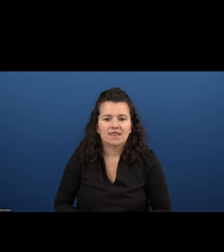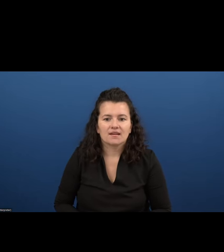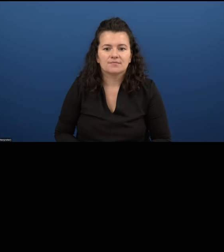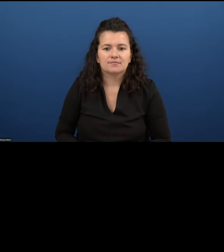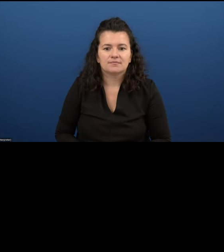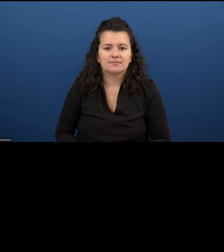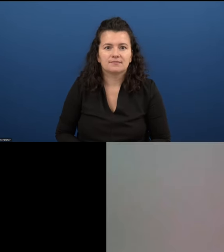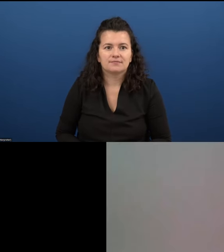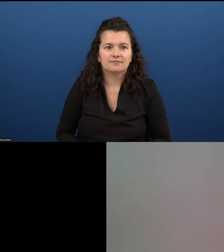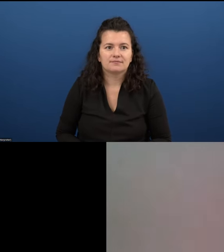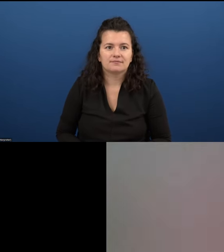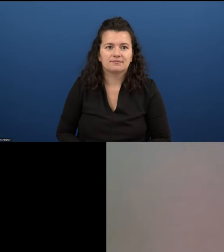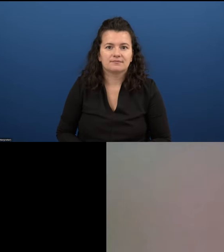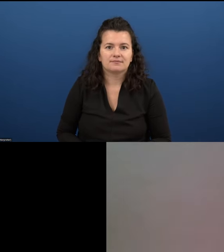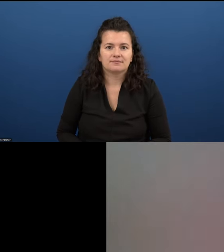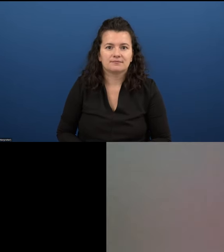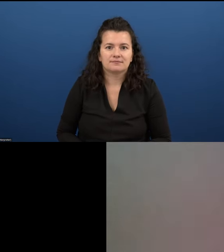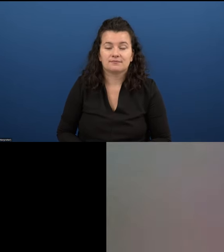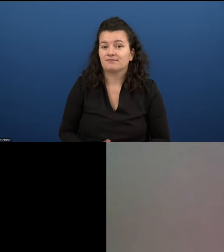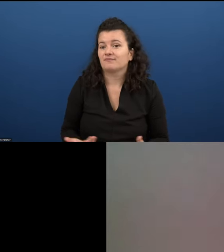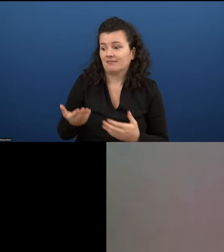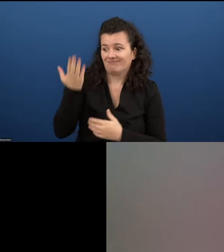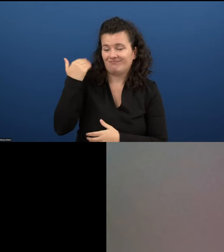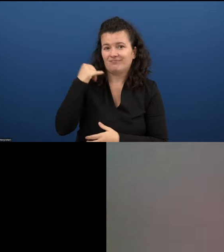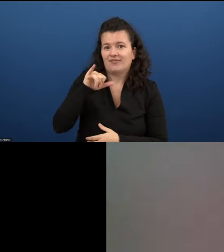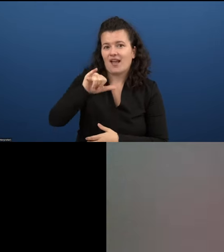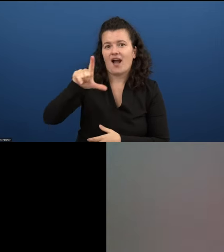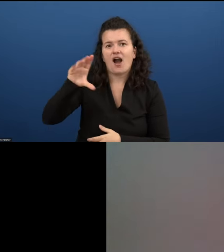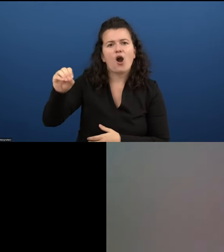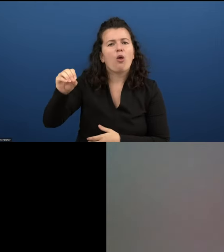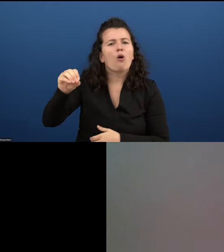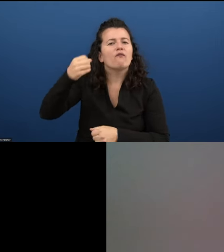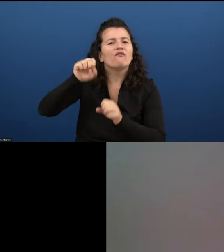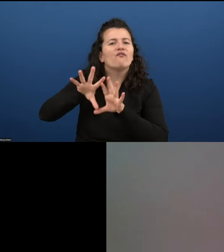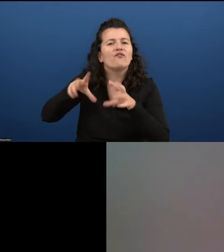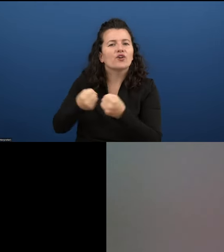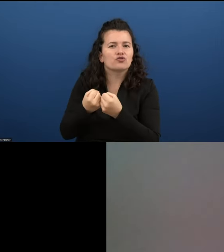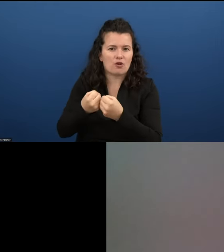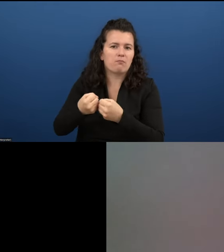that the ILO technical workshop that was held three weeks ago with National Business and